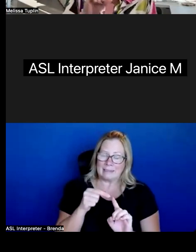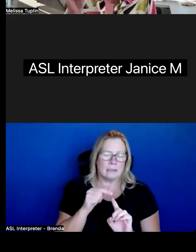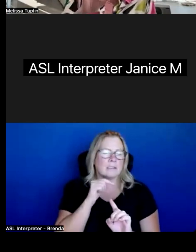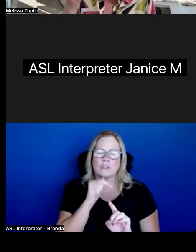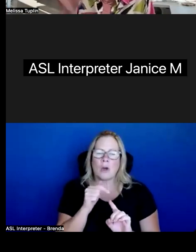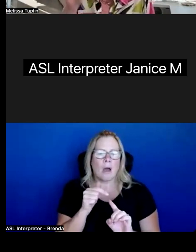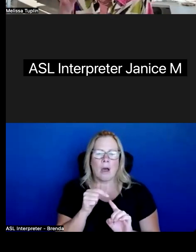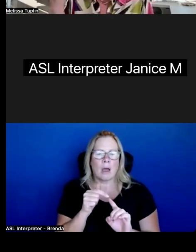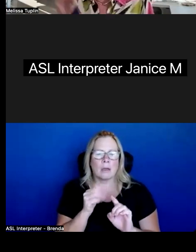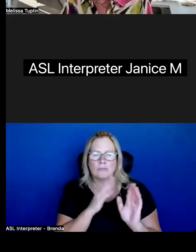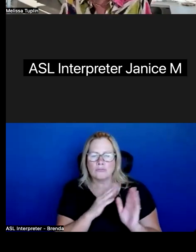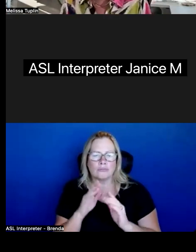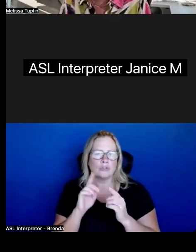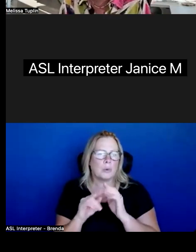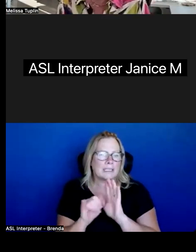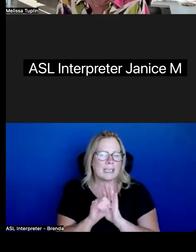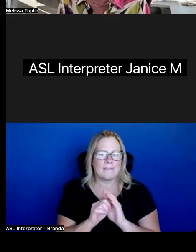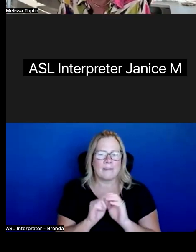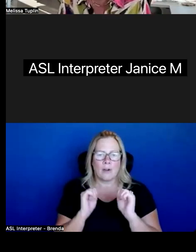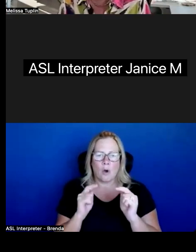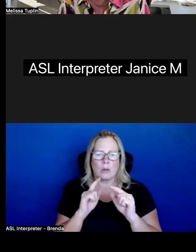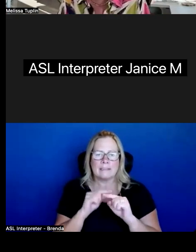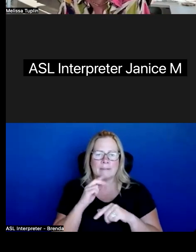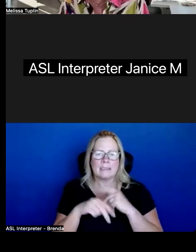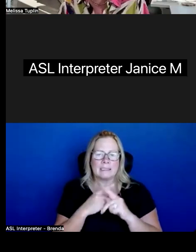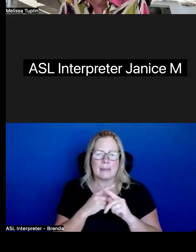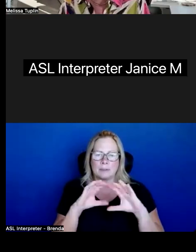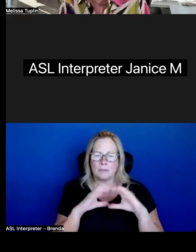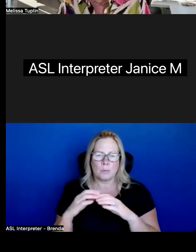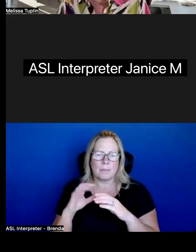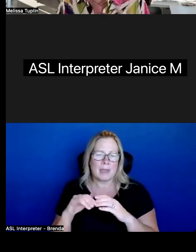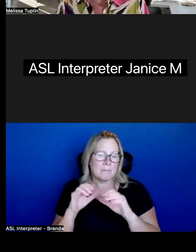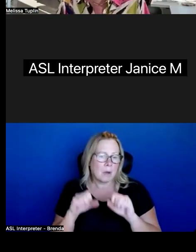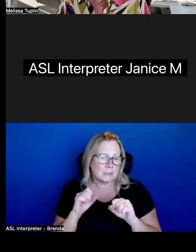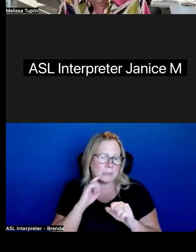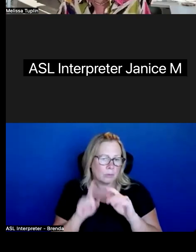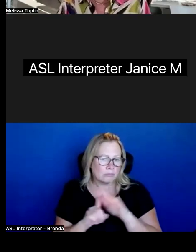identify every different type of group that might be showing up to your work. So, for example,